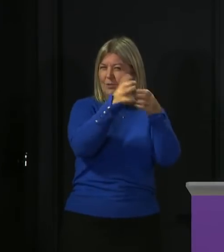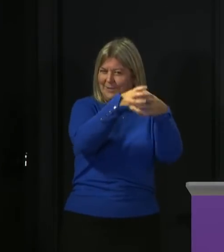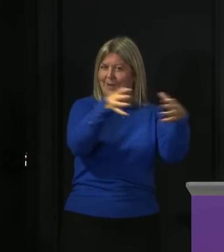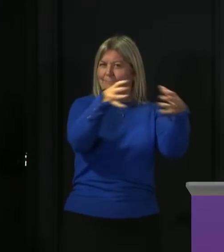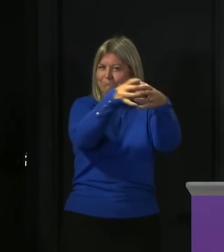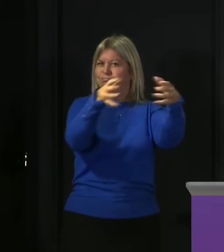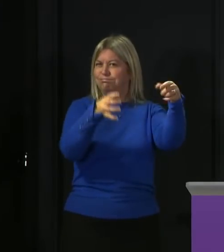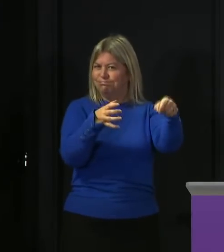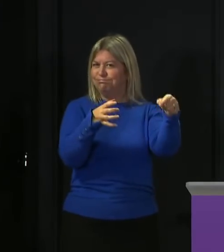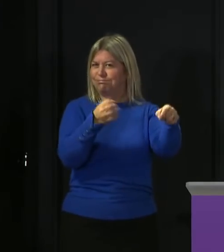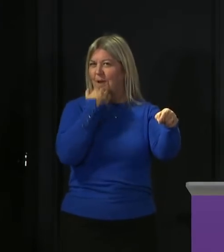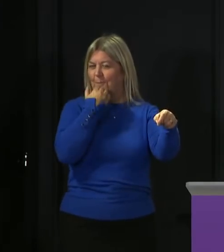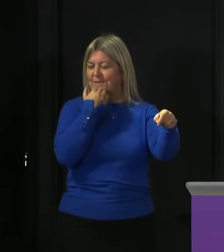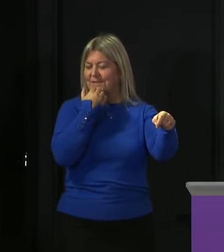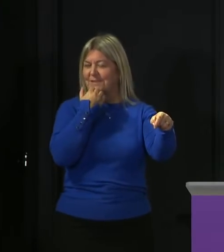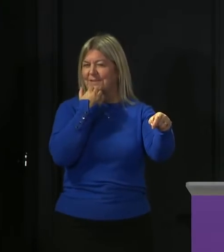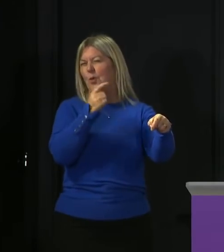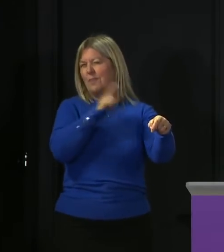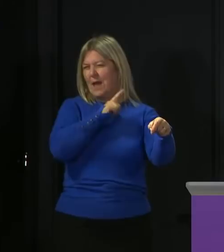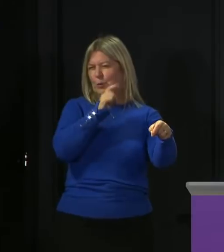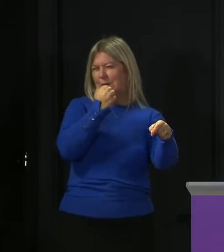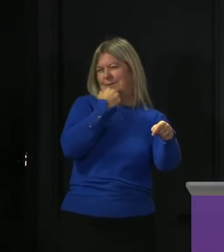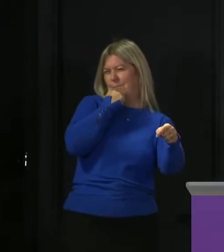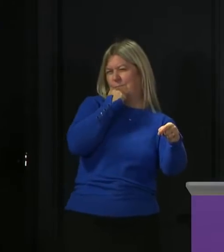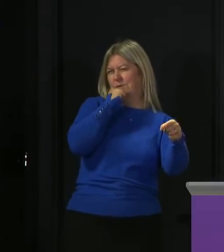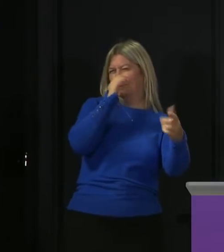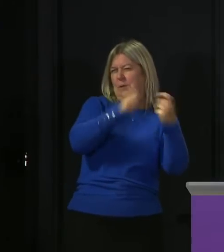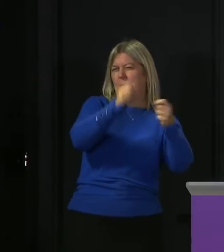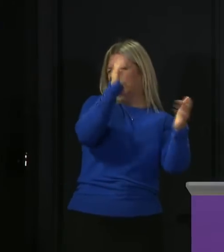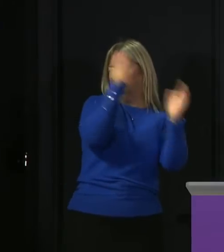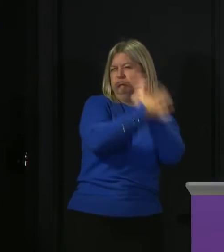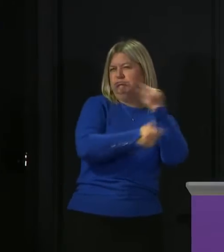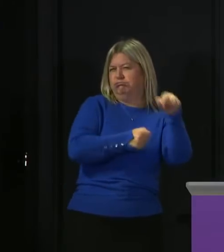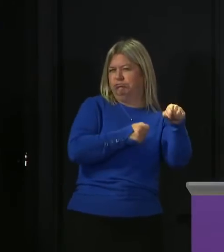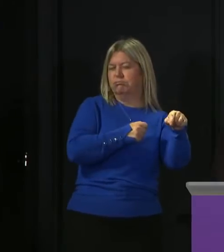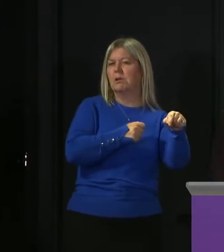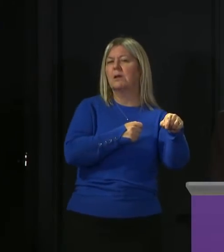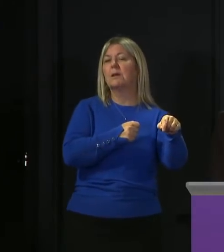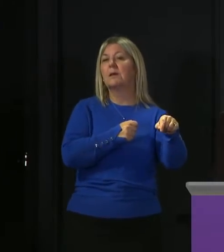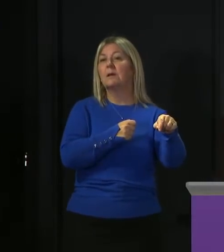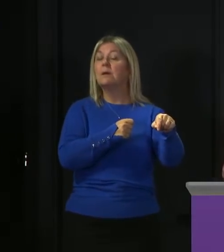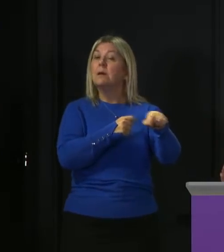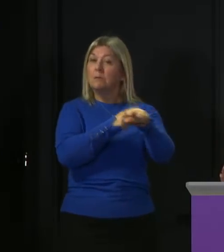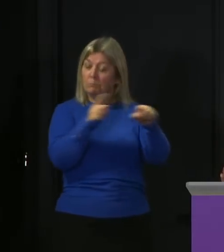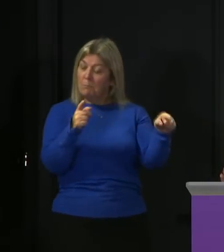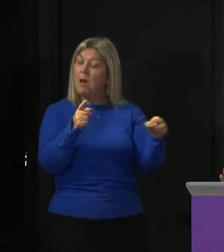still a very strong view on the part of the people who advise me and some of this is actually common